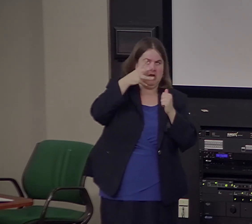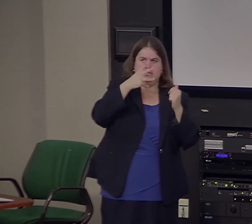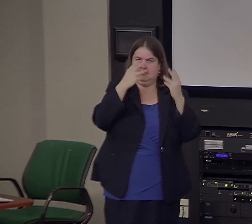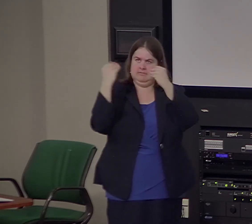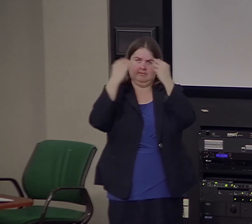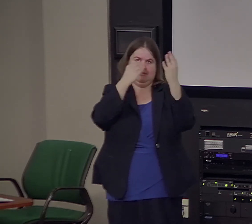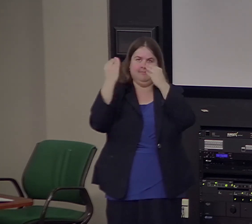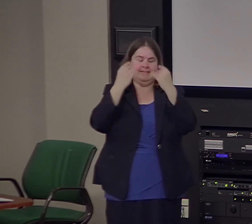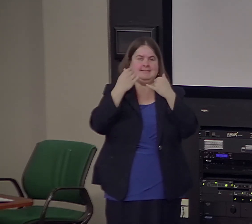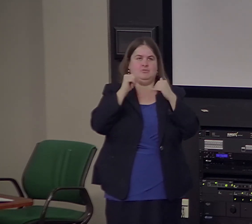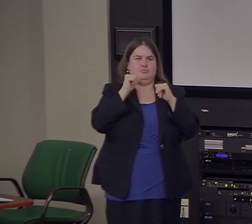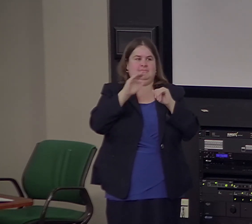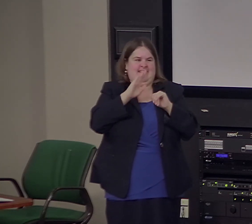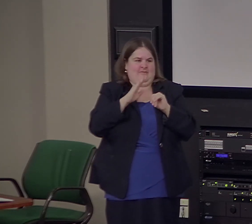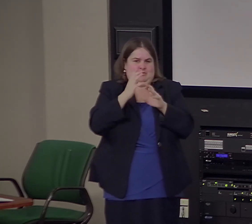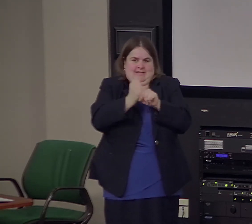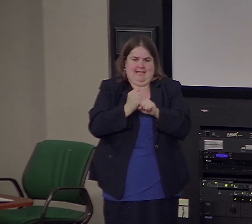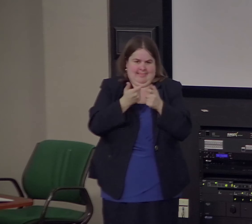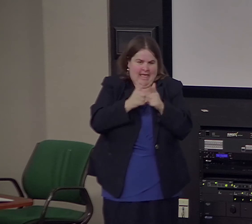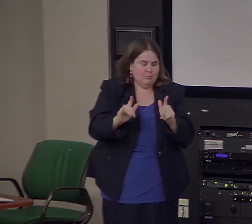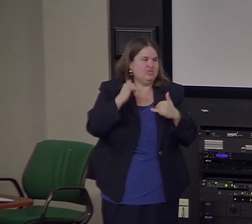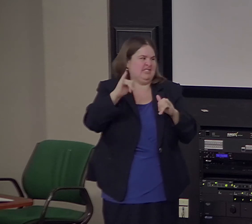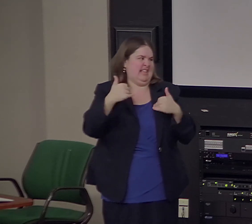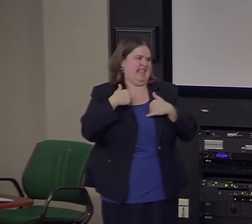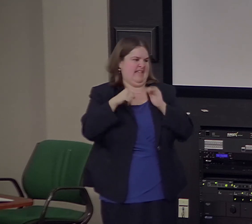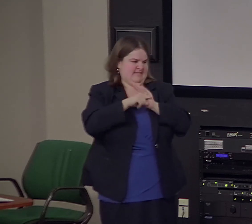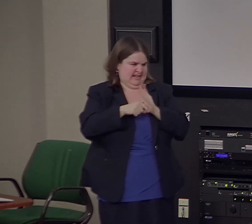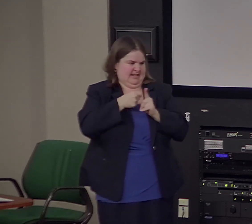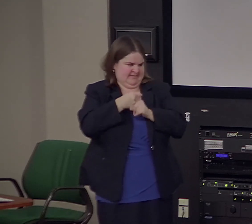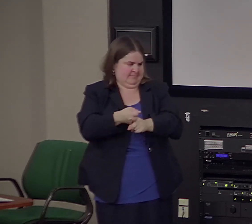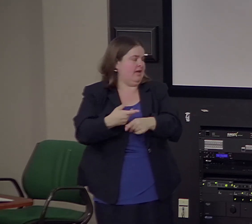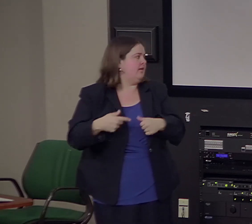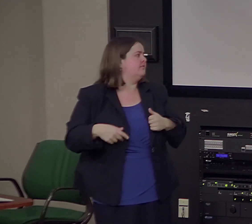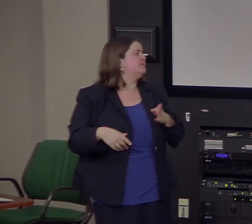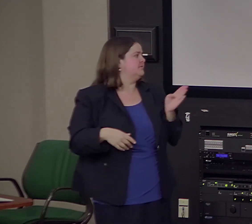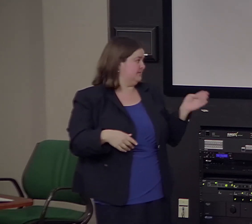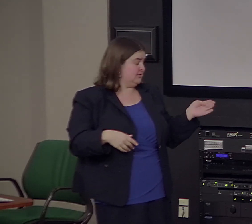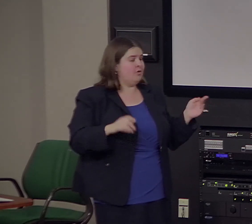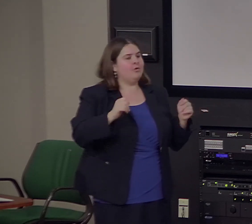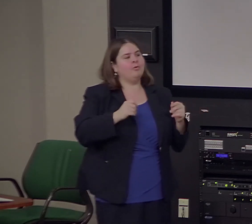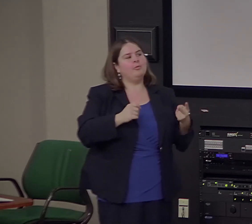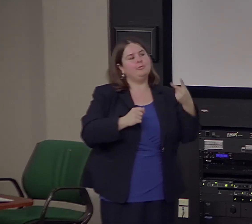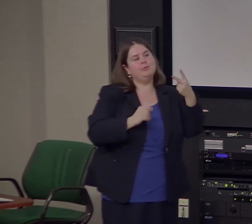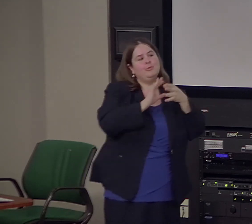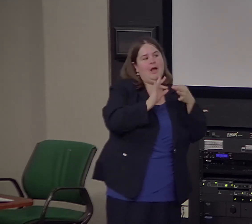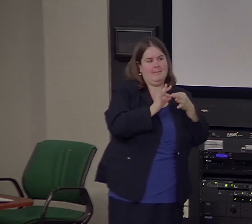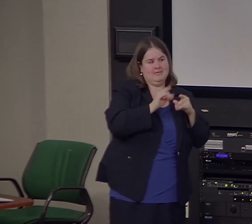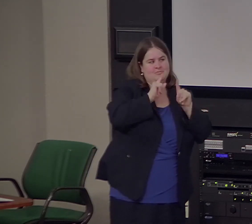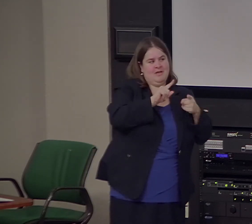and still see a devastating ripple effect. So two comments on your comment.